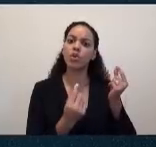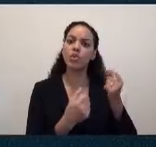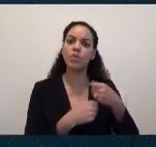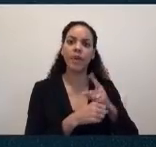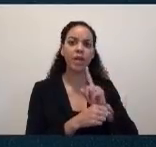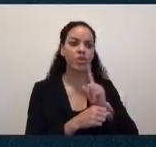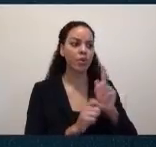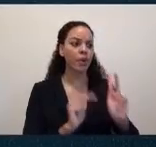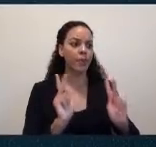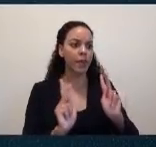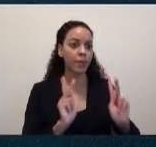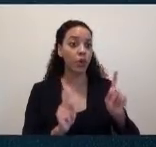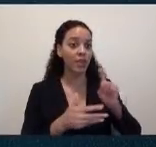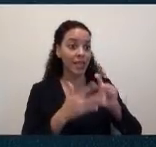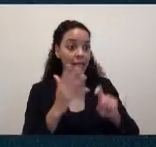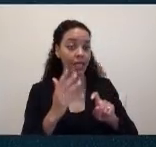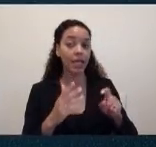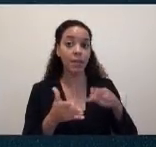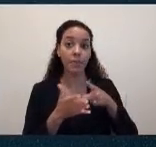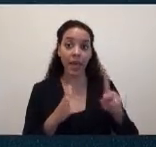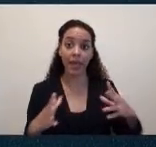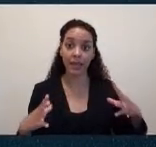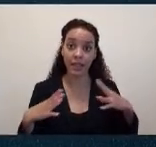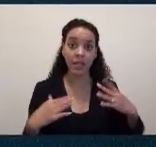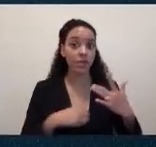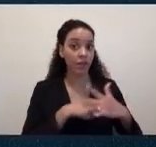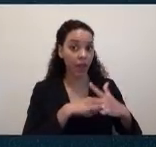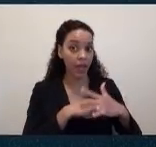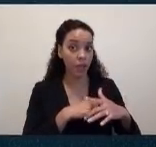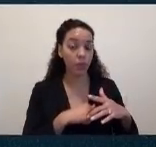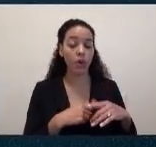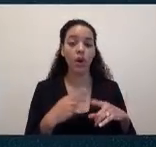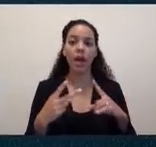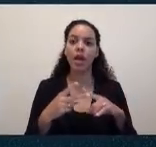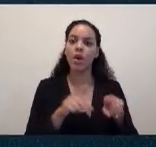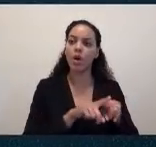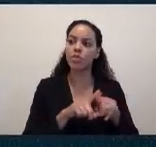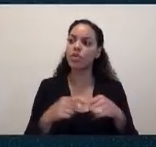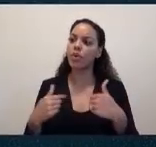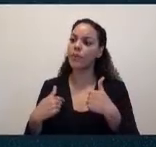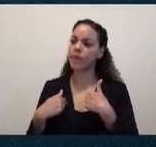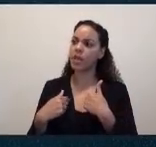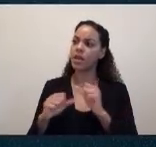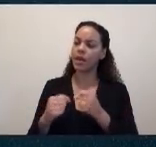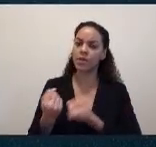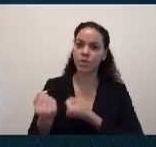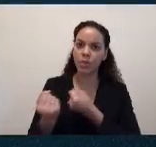And what can people like me do to help get this legislation across the finish line? Thank you.